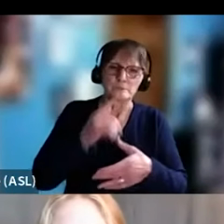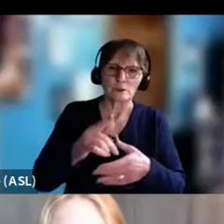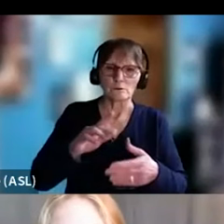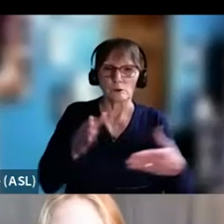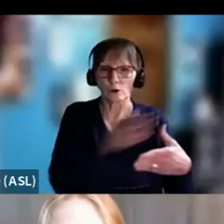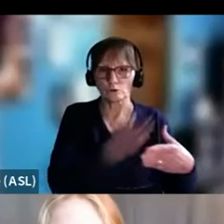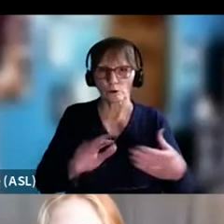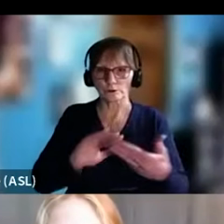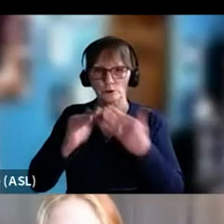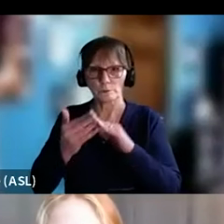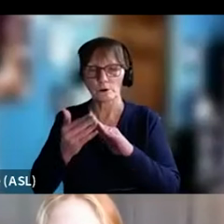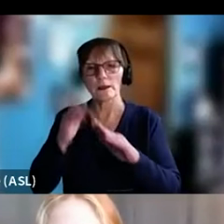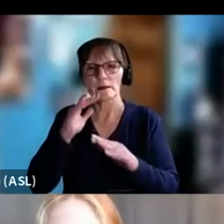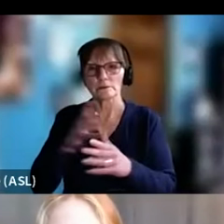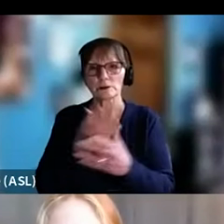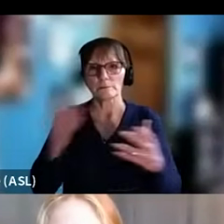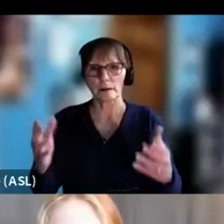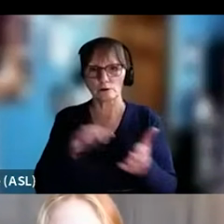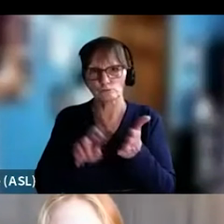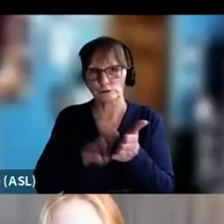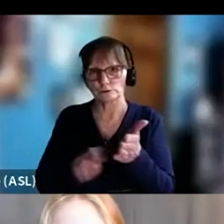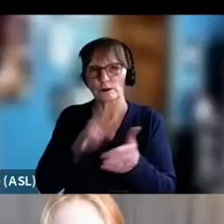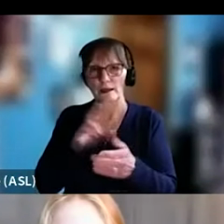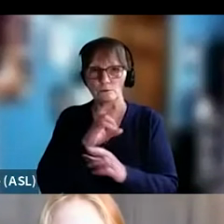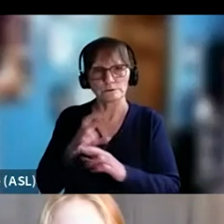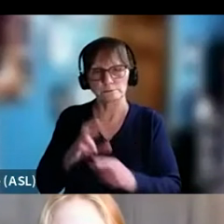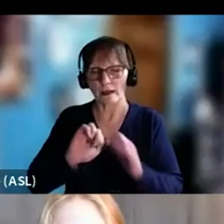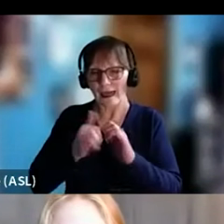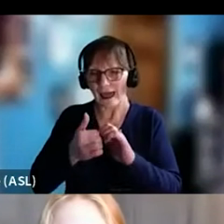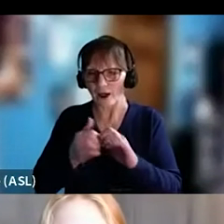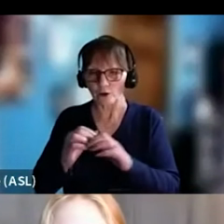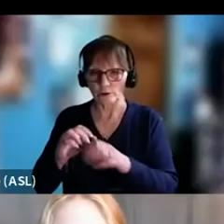And there's been a lot of research and response to that around how we can create coordinated entry systems